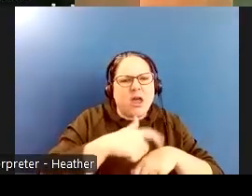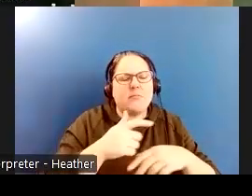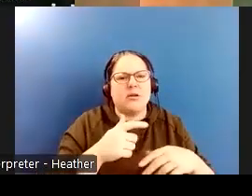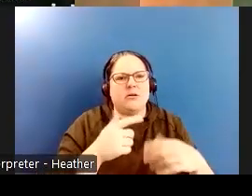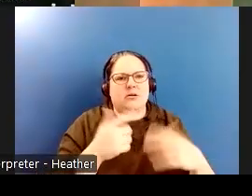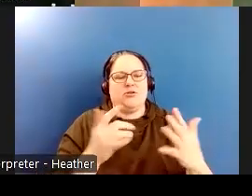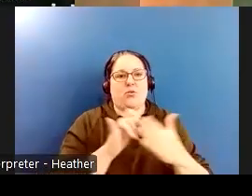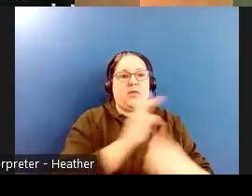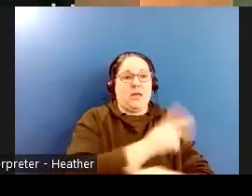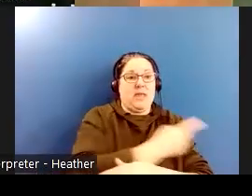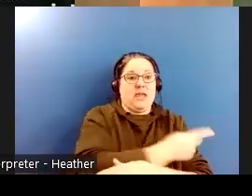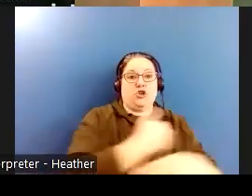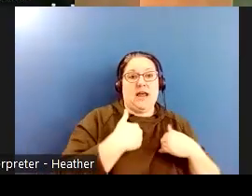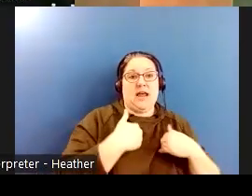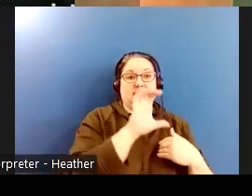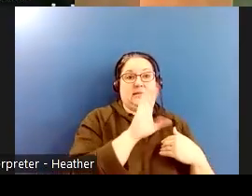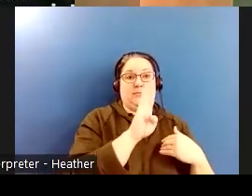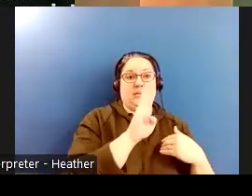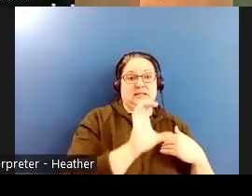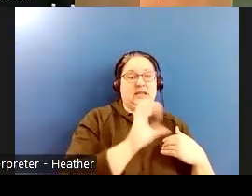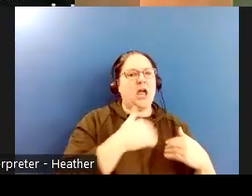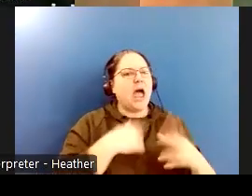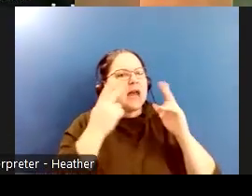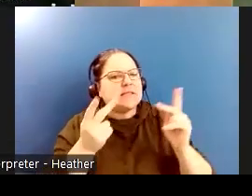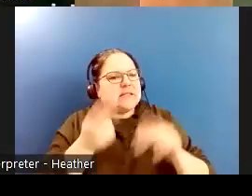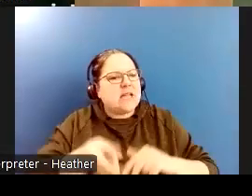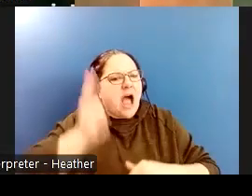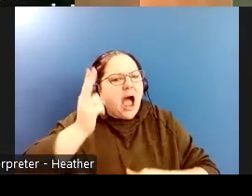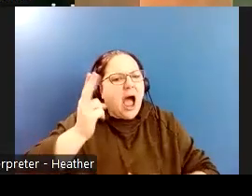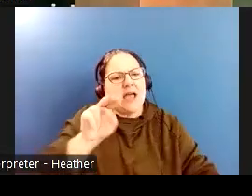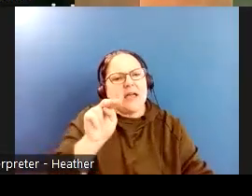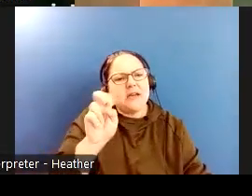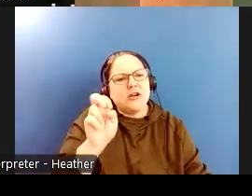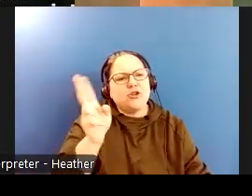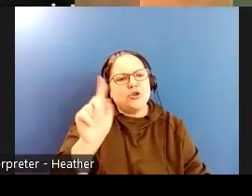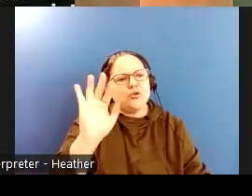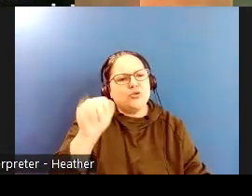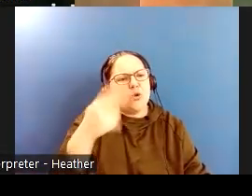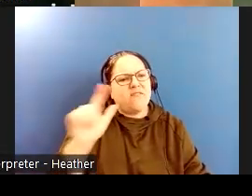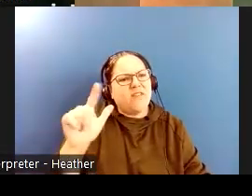has a CBC and I'm seeing a high neutrfily ratio and I'm starting them on some sort of treatment